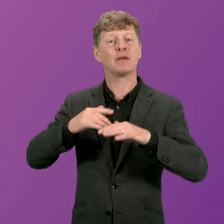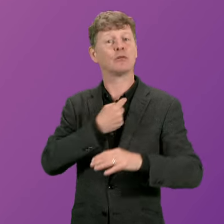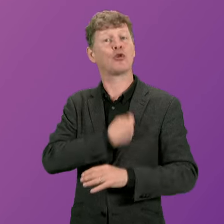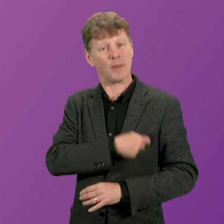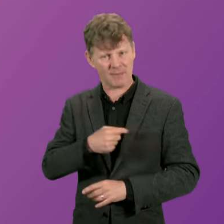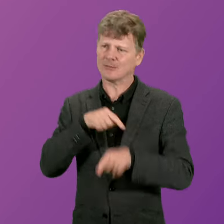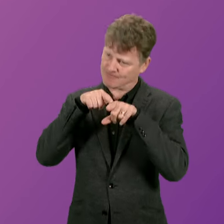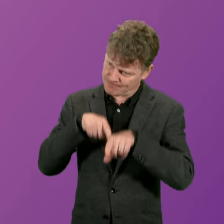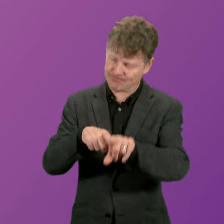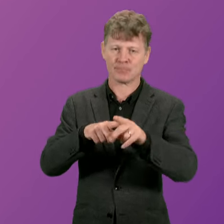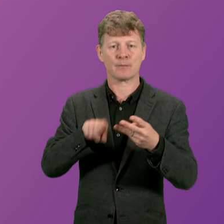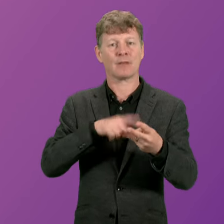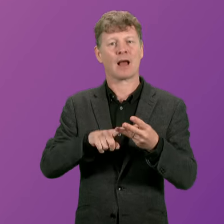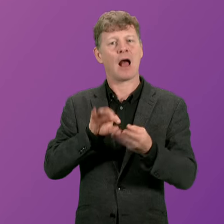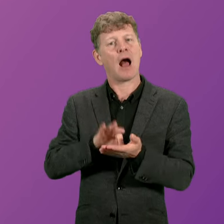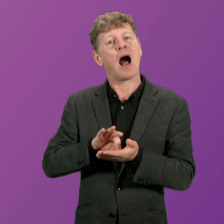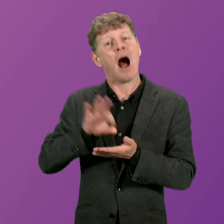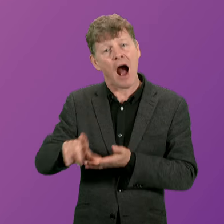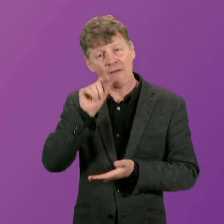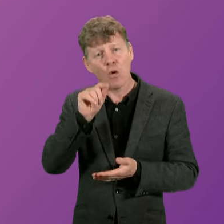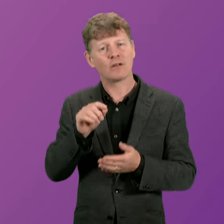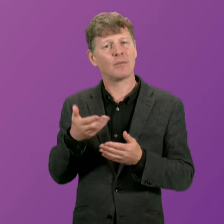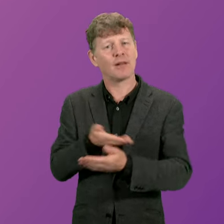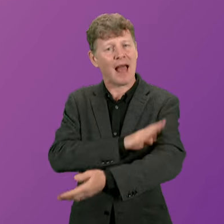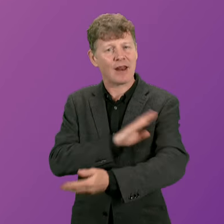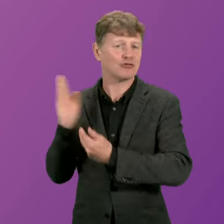energy supplies. In doing so, it will focus on ensuring that a just transition for the oil and